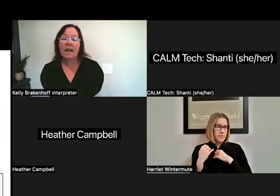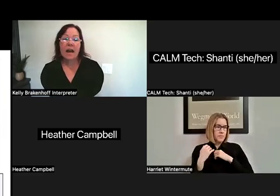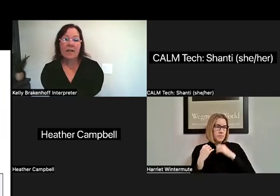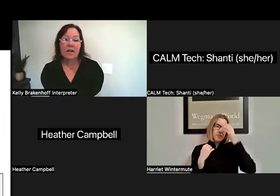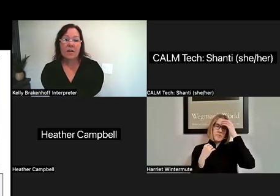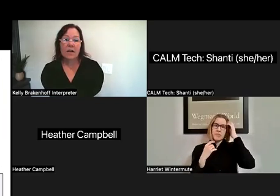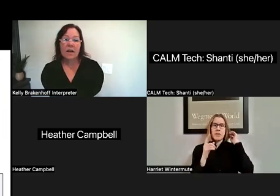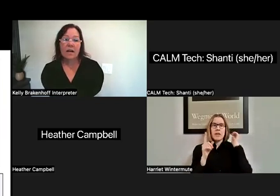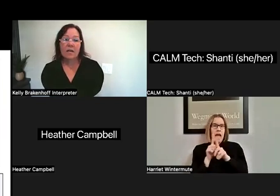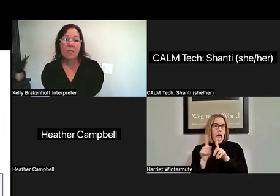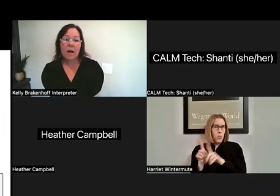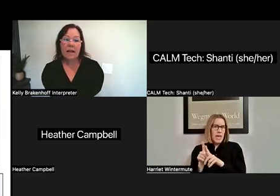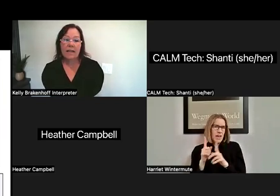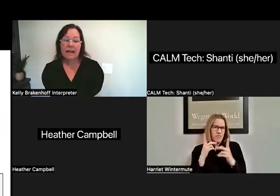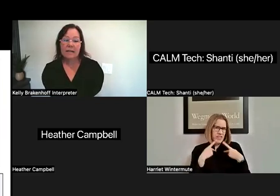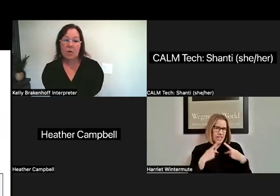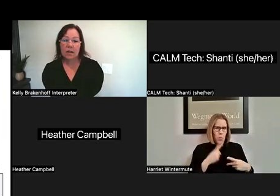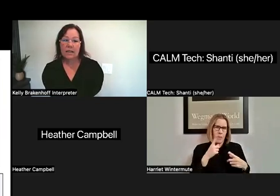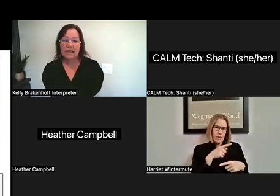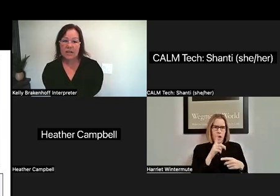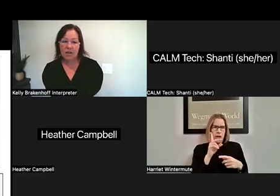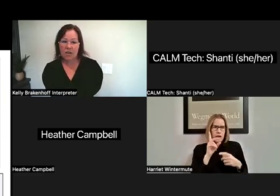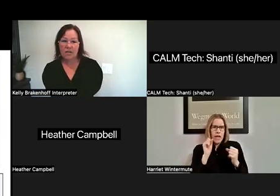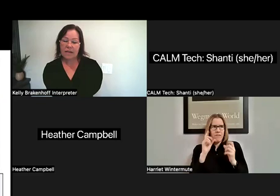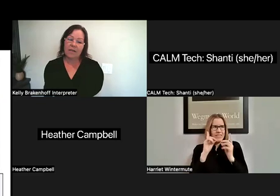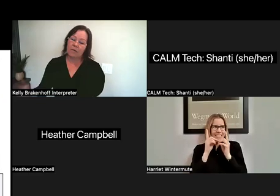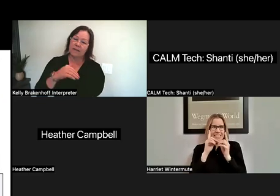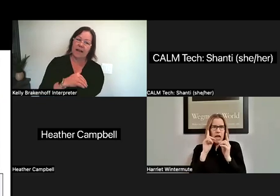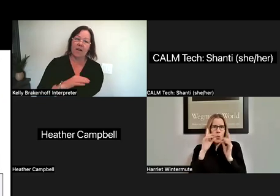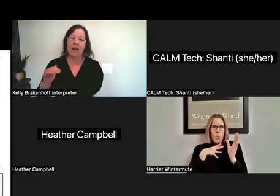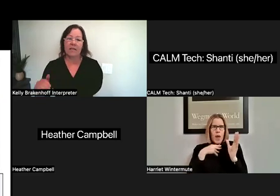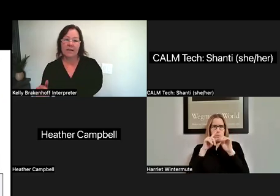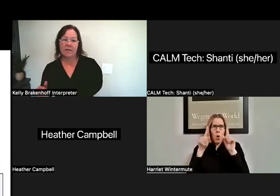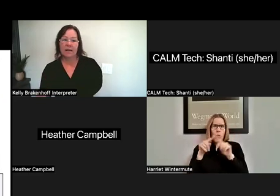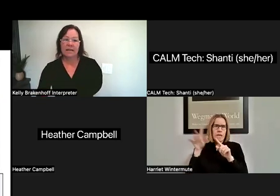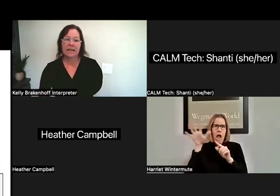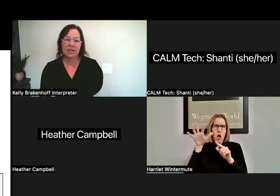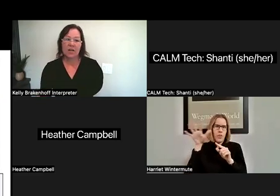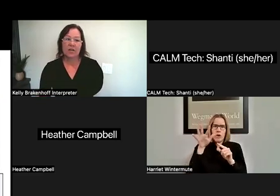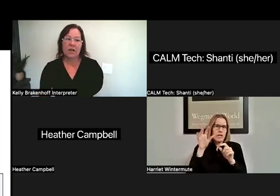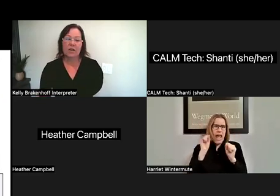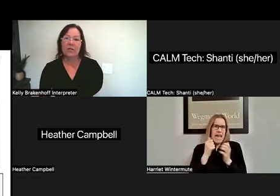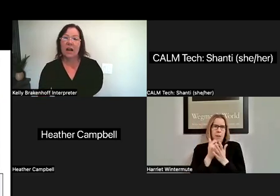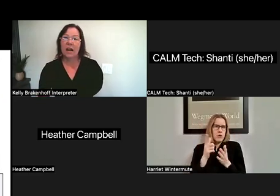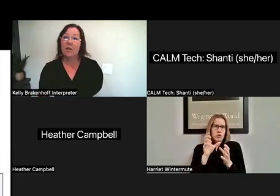North one that is more digital, the other one was analog. This one is digital. You can use another